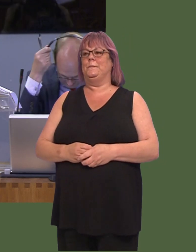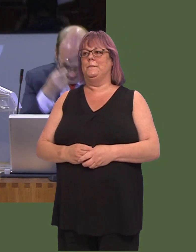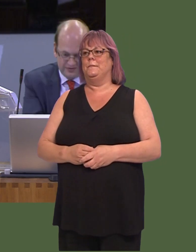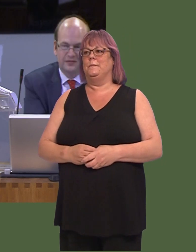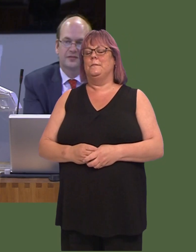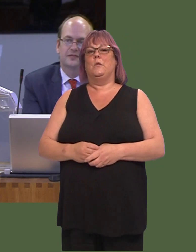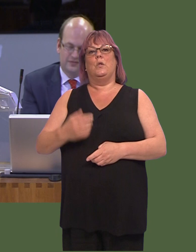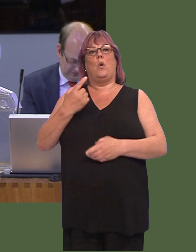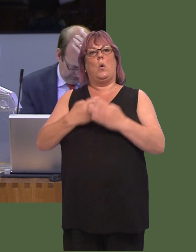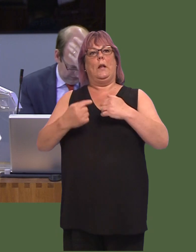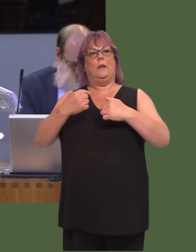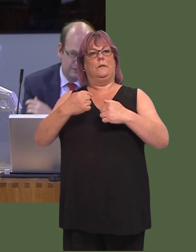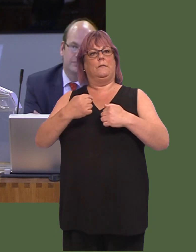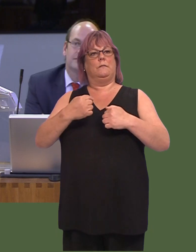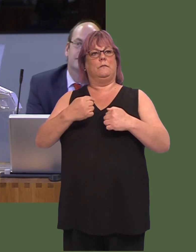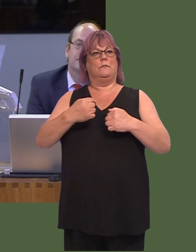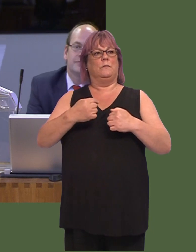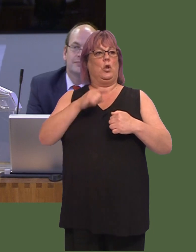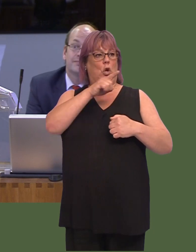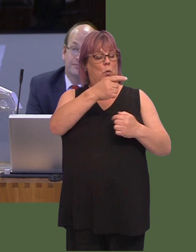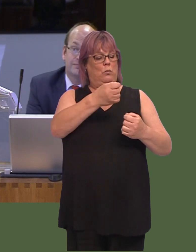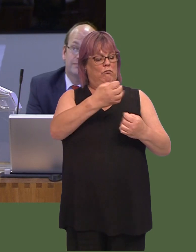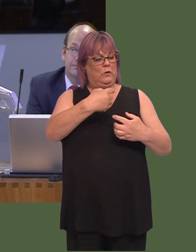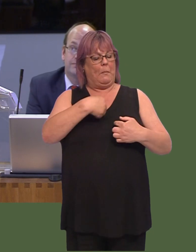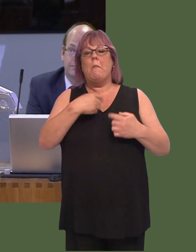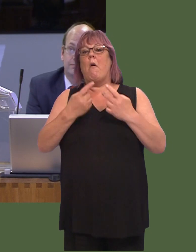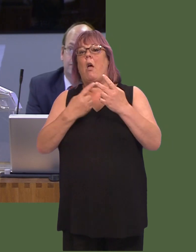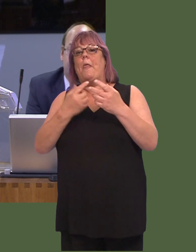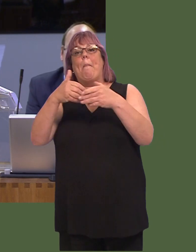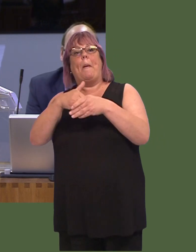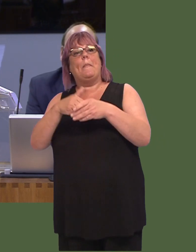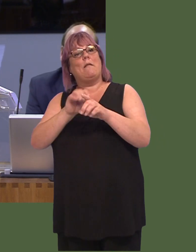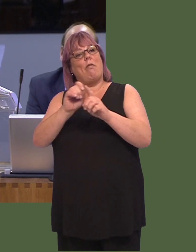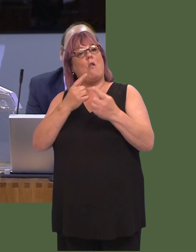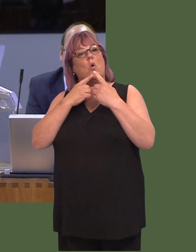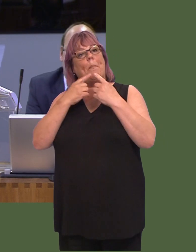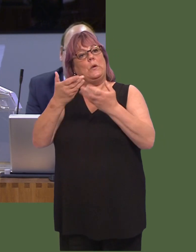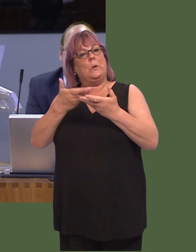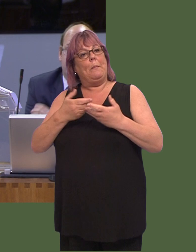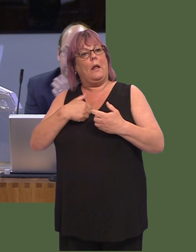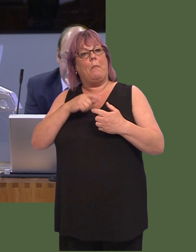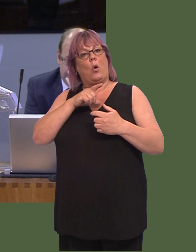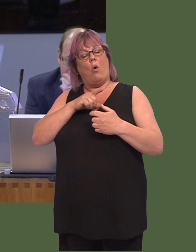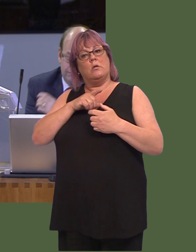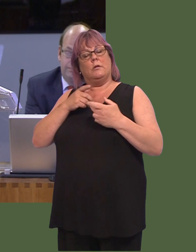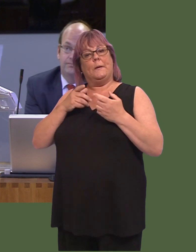Presiding Officeróyou expressed last week, and also to Members across the Chamber who have been very kind over the last couple of days in the comments that they have made on